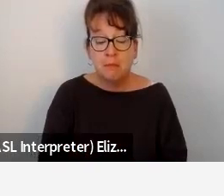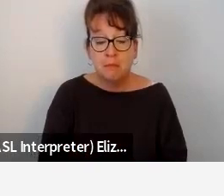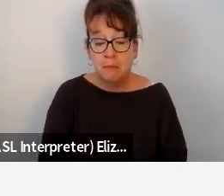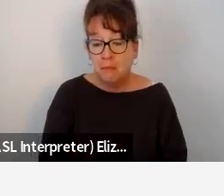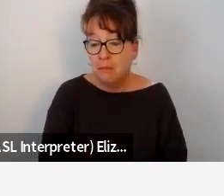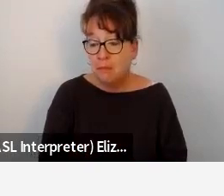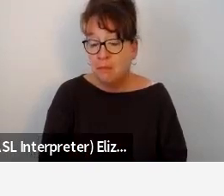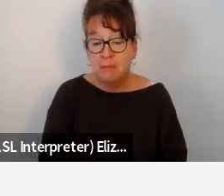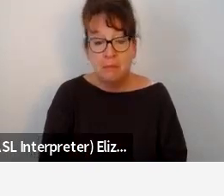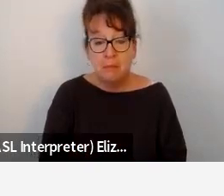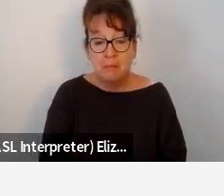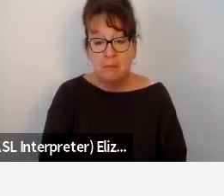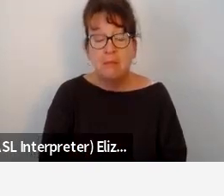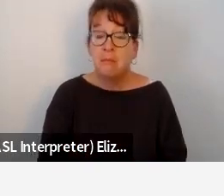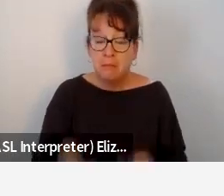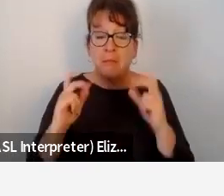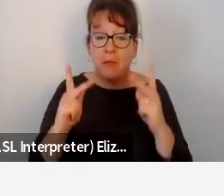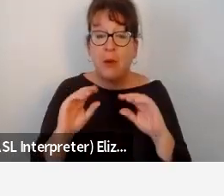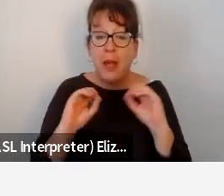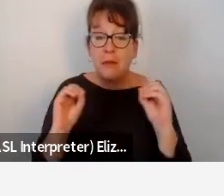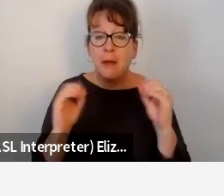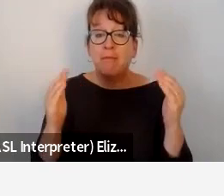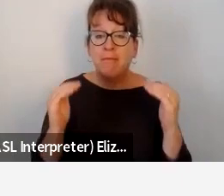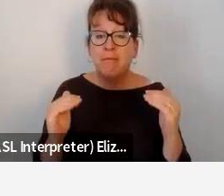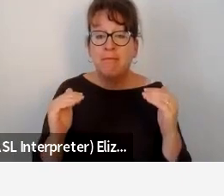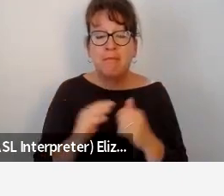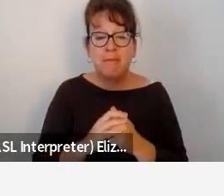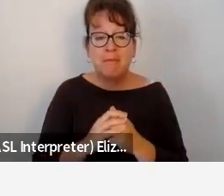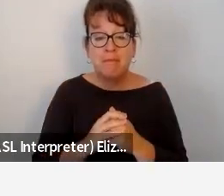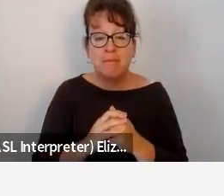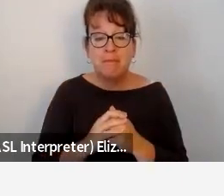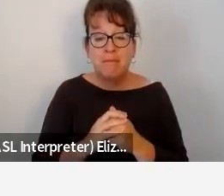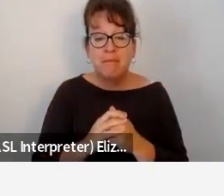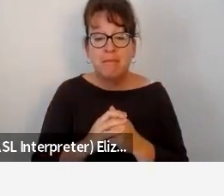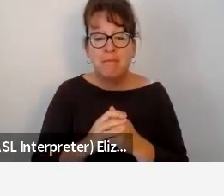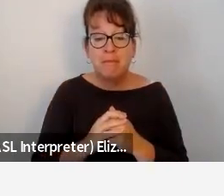So to implement this, we're thinking of setting some annual thresholds for equipment